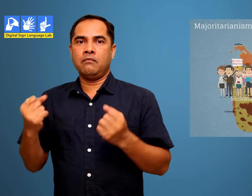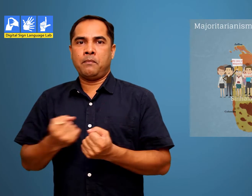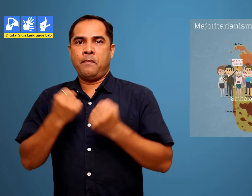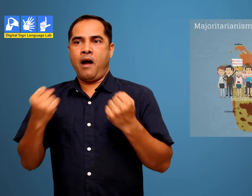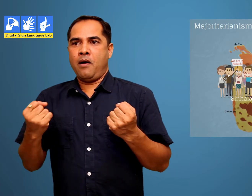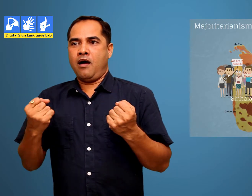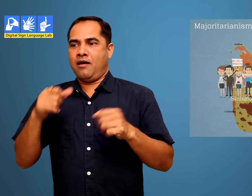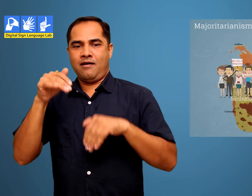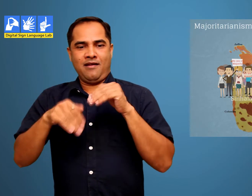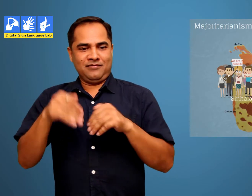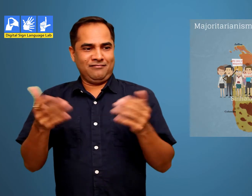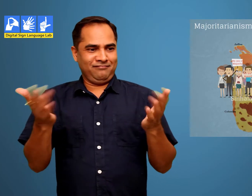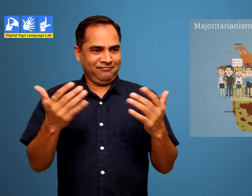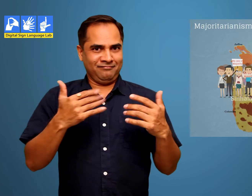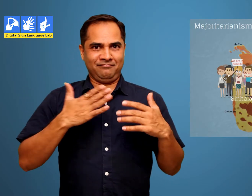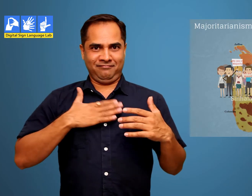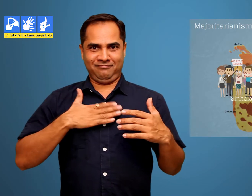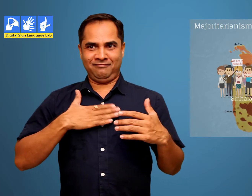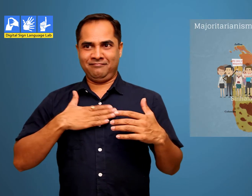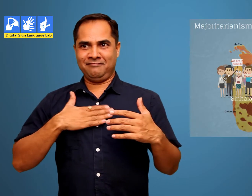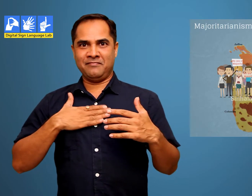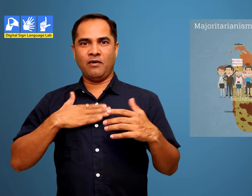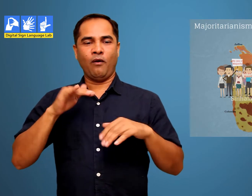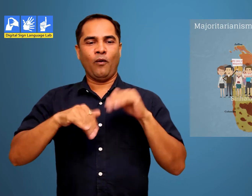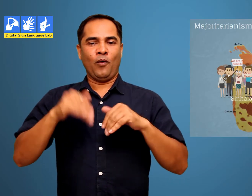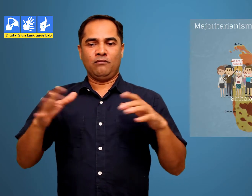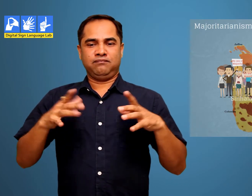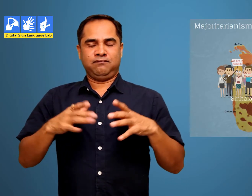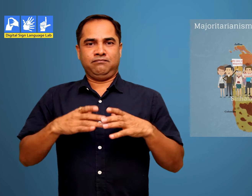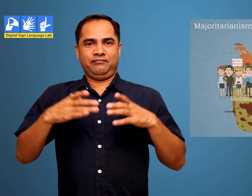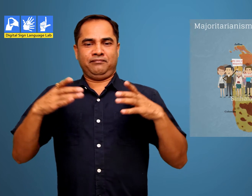democratic elections and then they form the government.